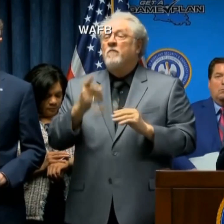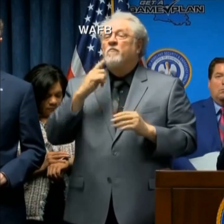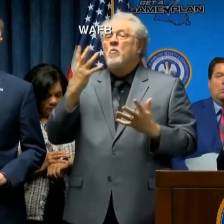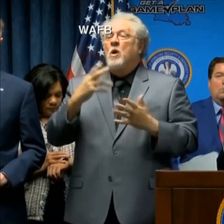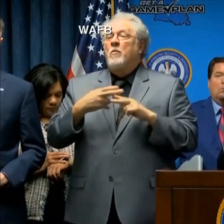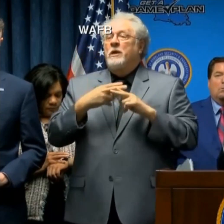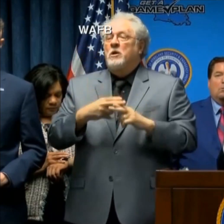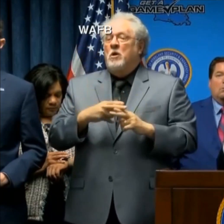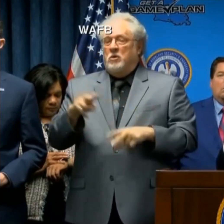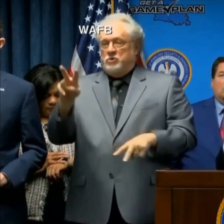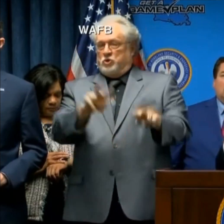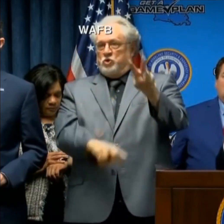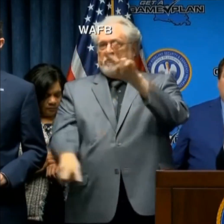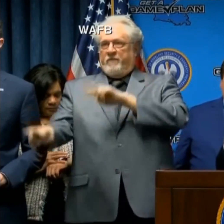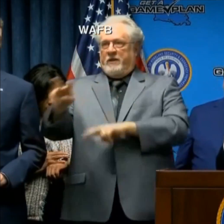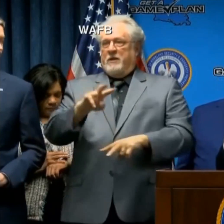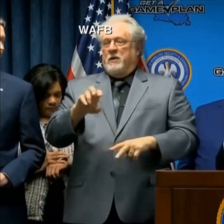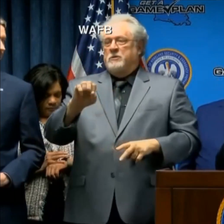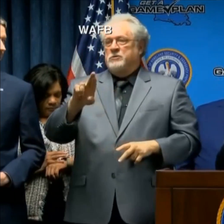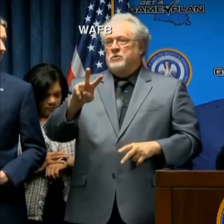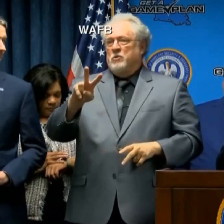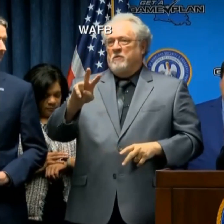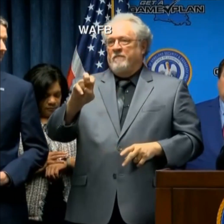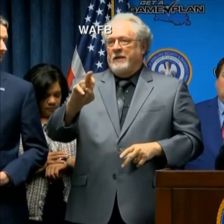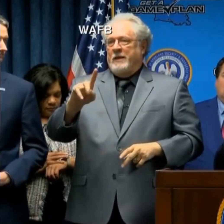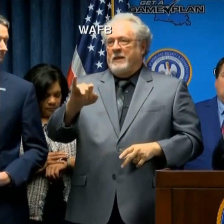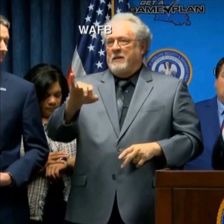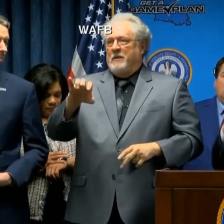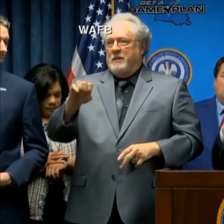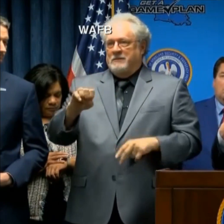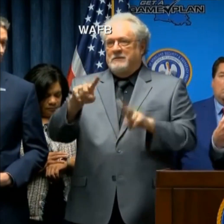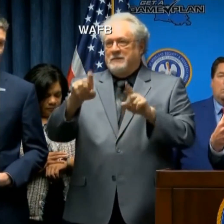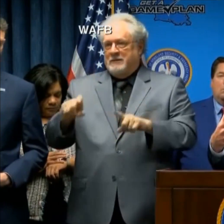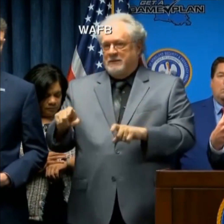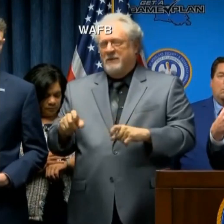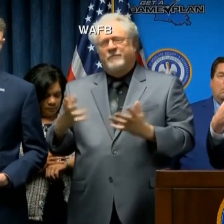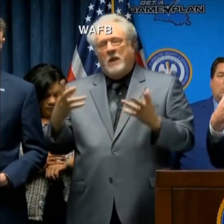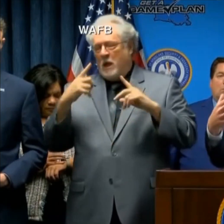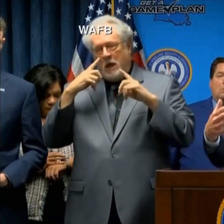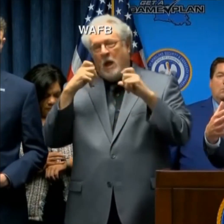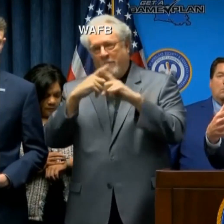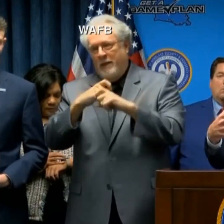surveillance testing and so it gets pretty complicated I shouldn't even try